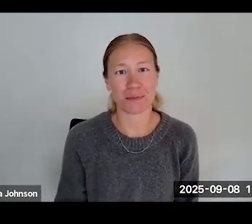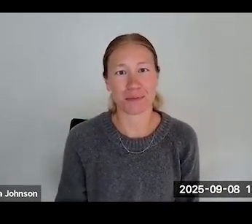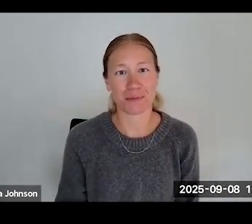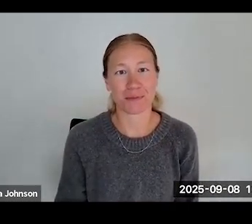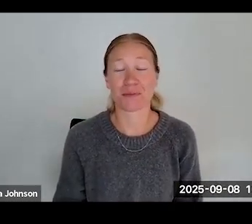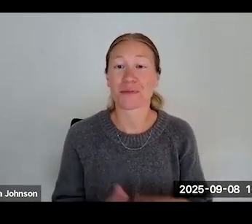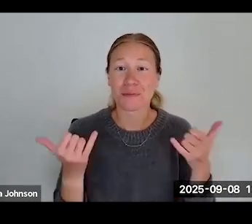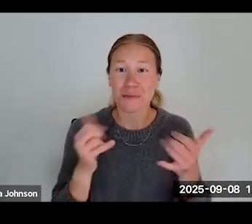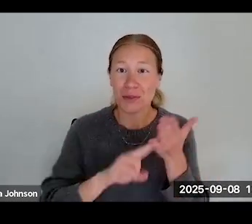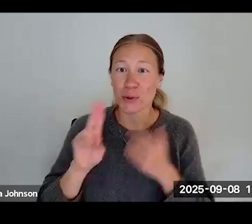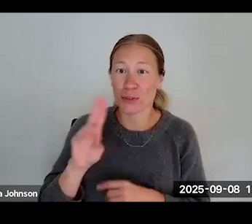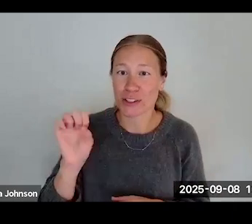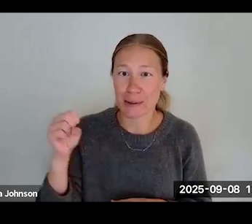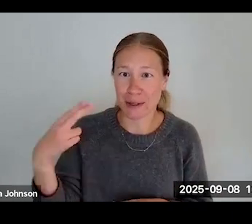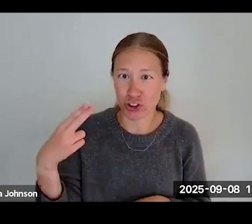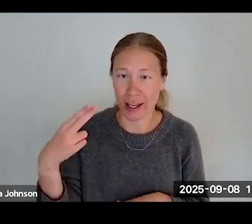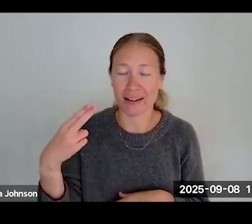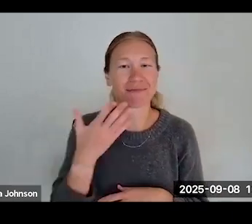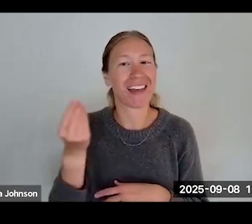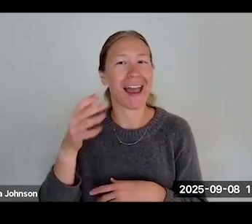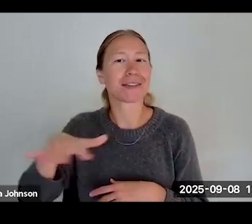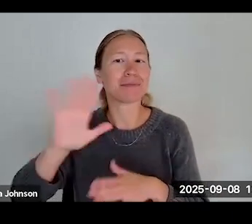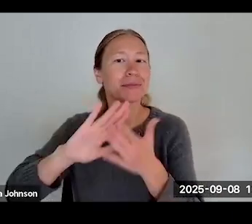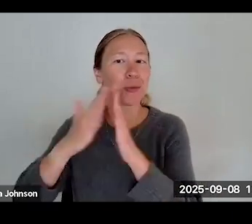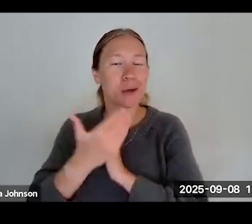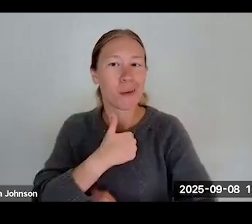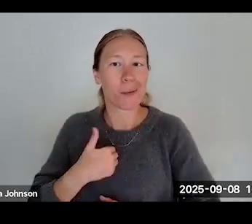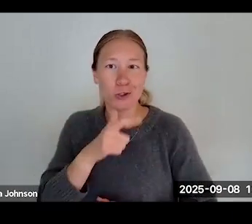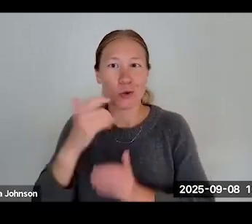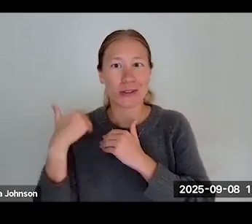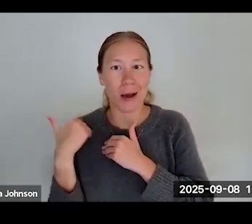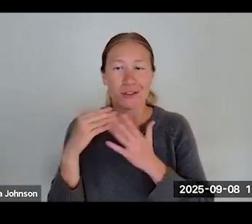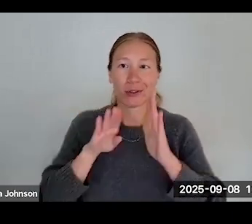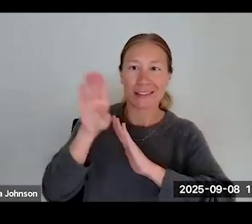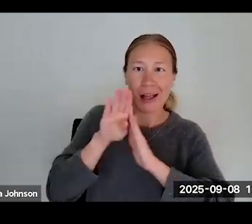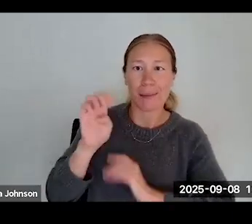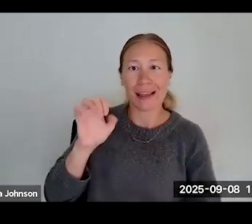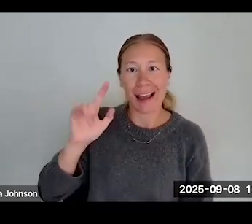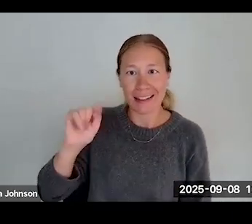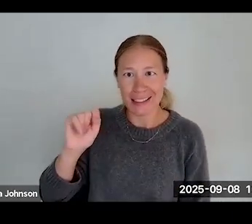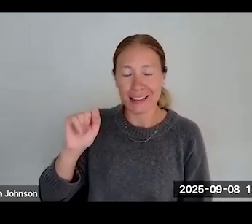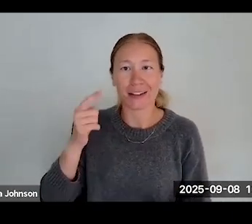So the University of Michigan and community members who develop and distribute EIT on behalf of U of M